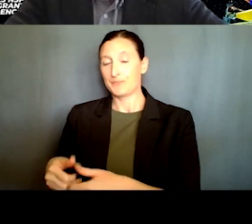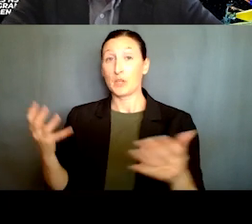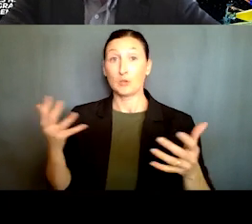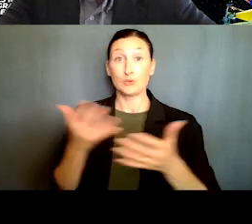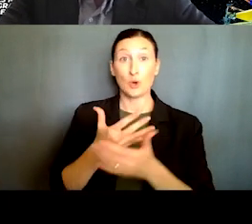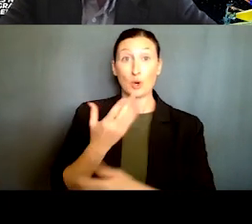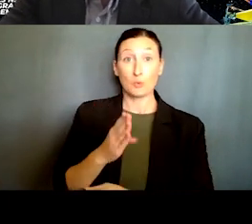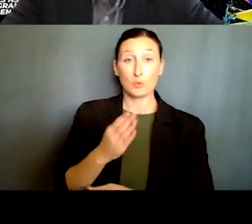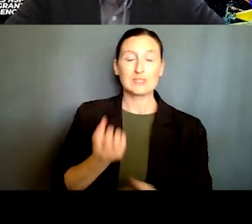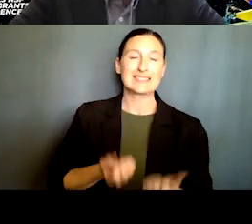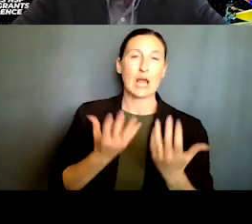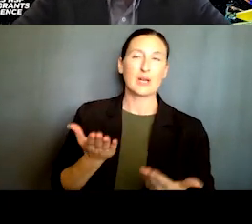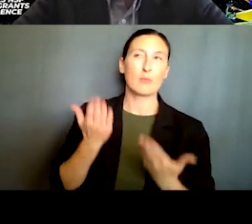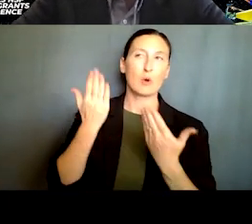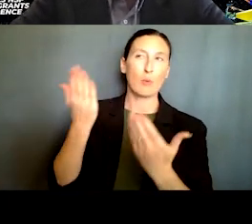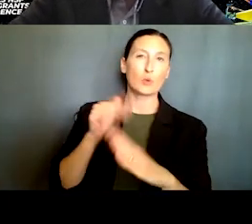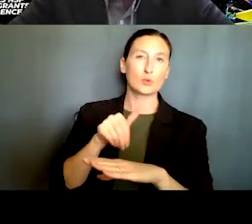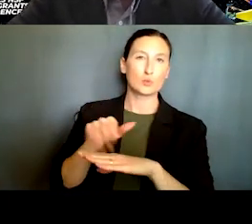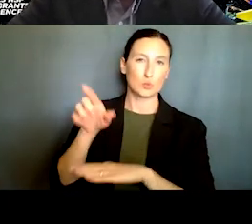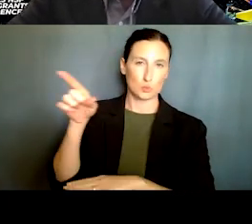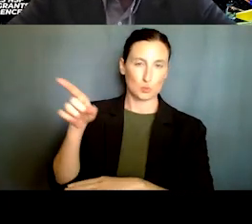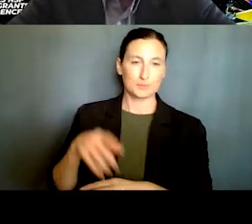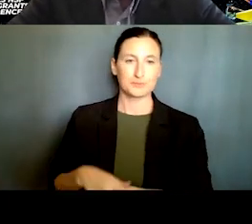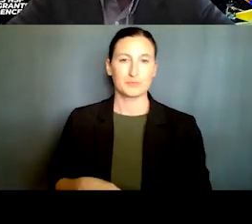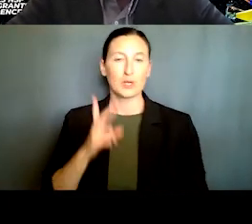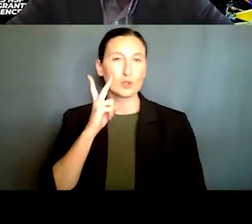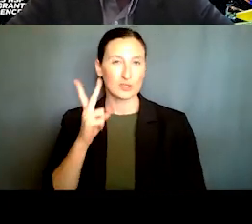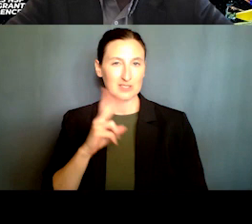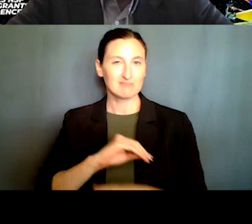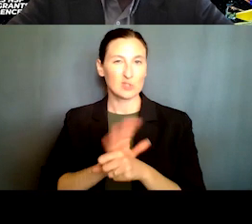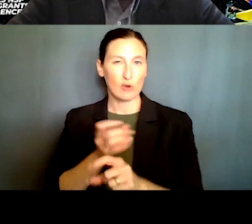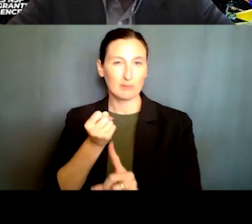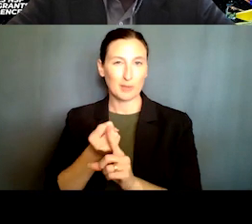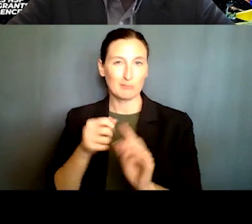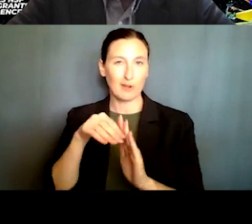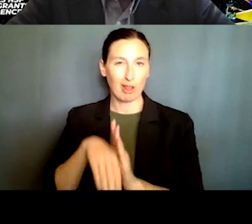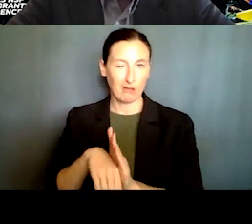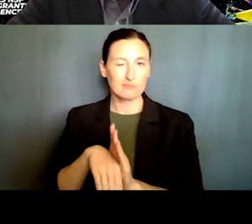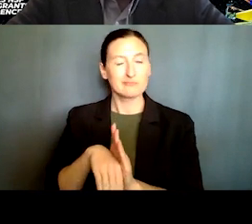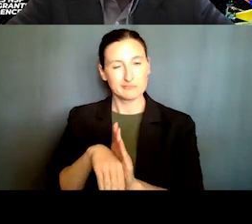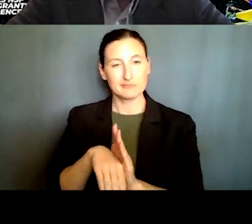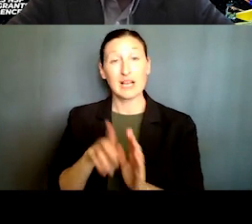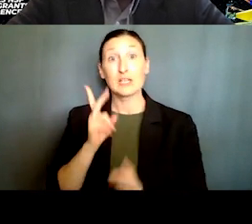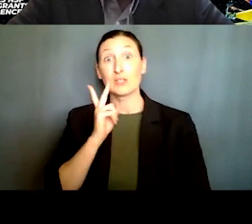The dark blue is the number of proposals received. You can see there's definitely a dip because of covid. Then the yellow line,